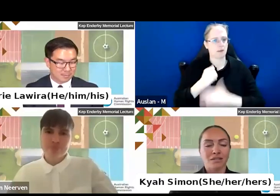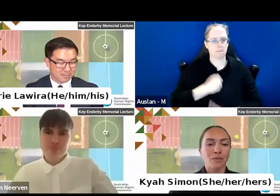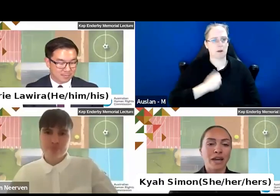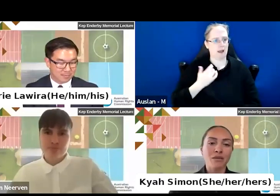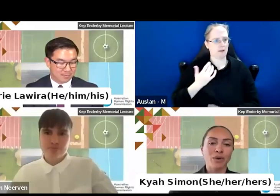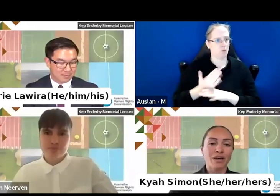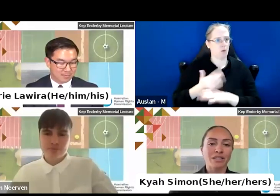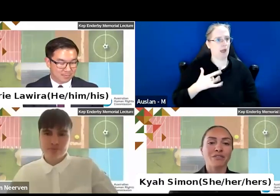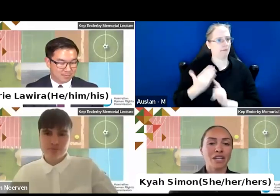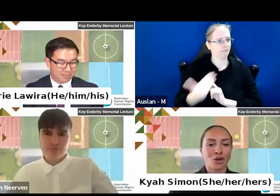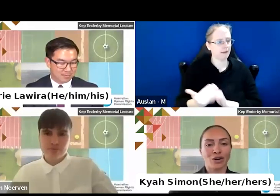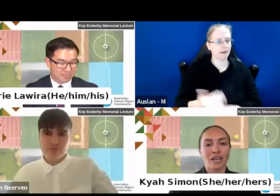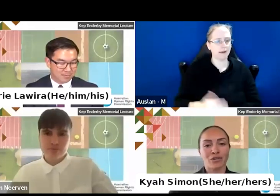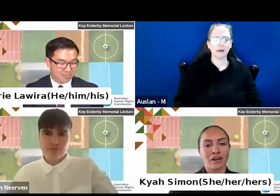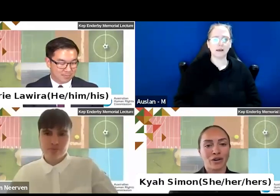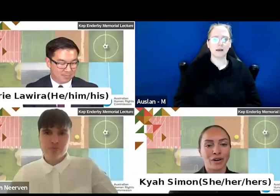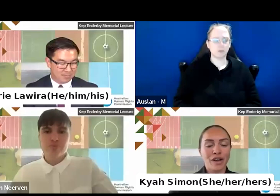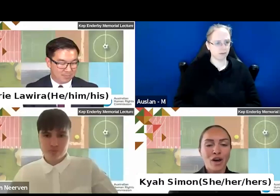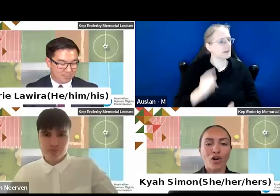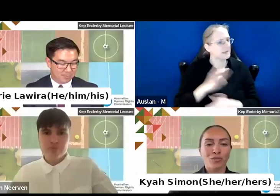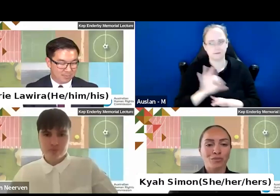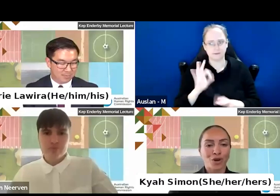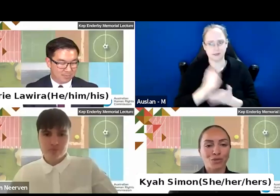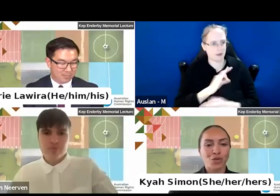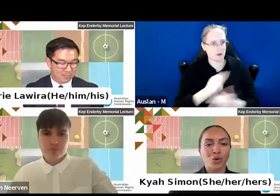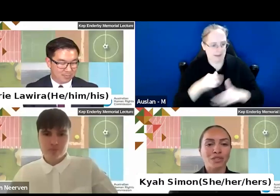span, but definitely not here on our own home shores.